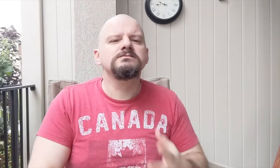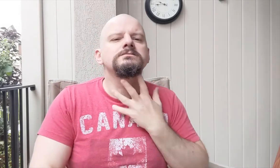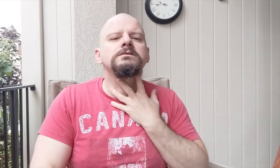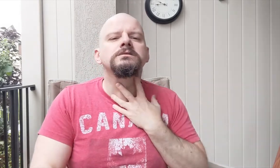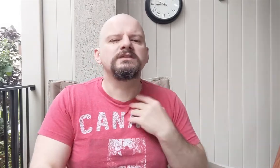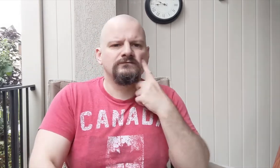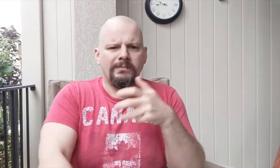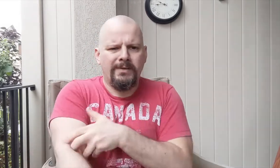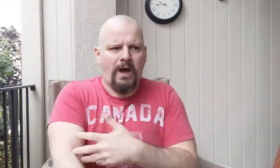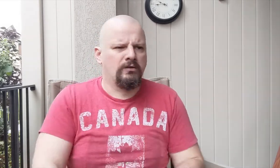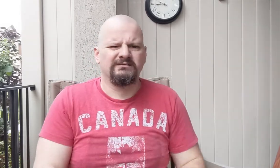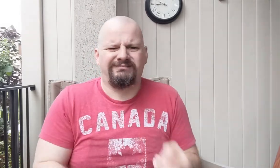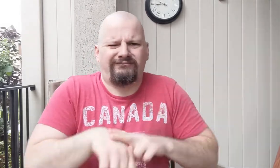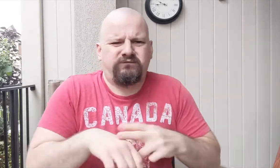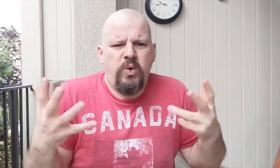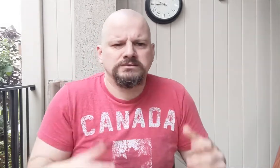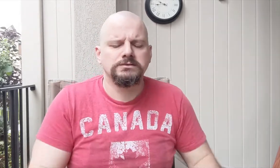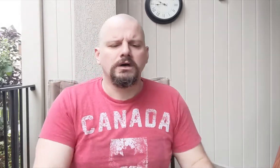They're thirsty for power, of course.